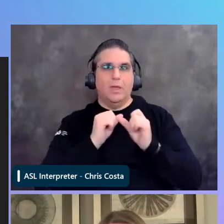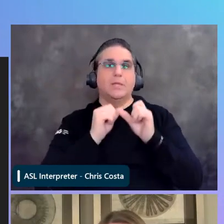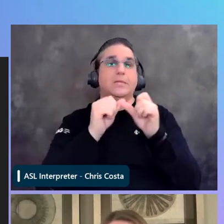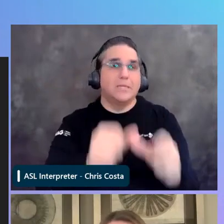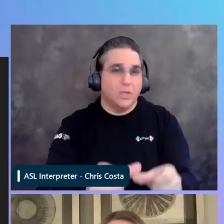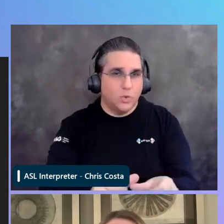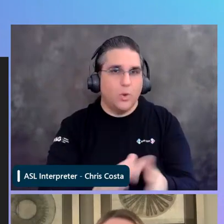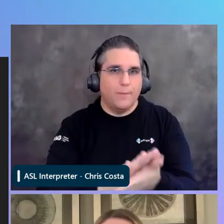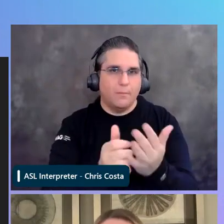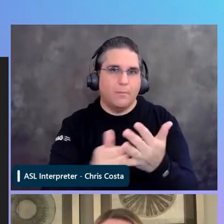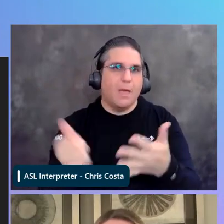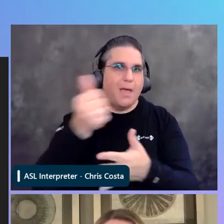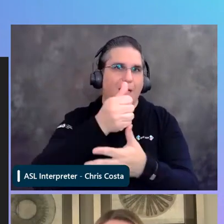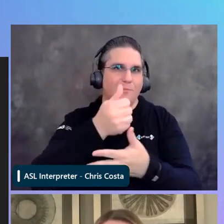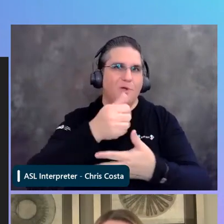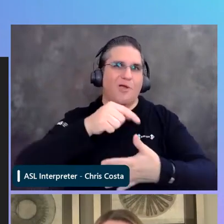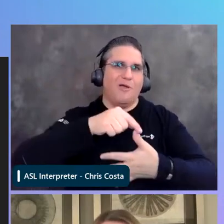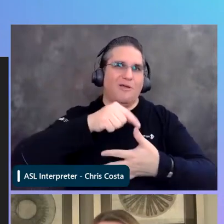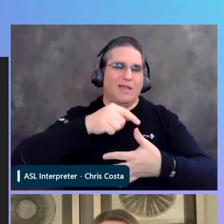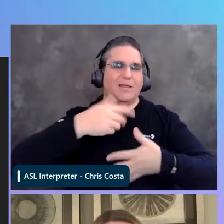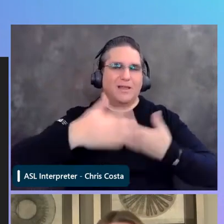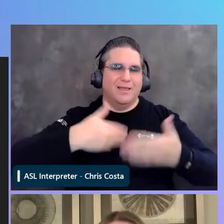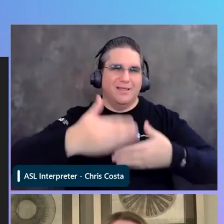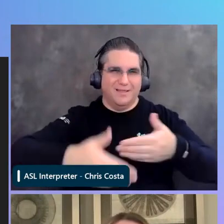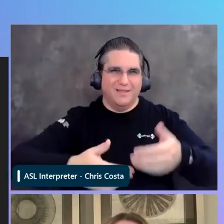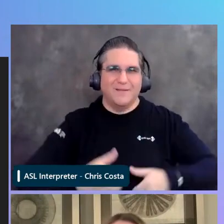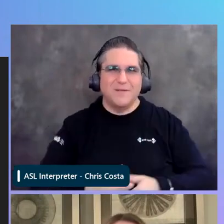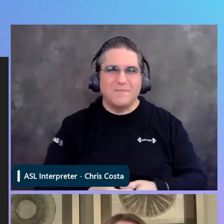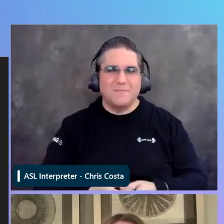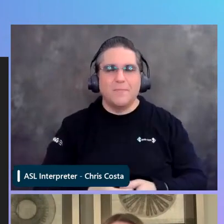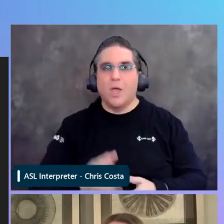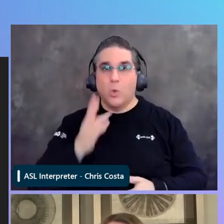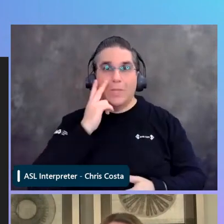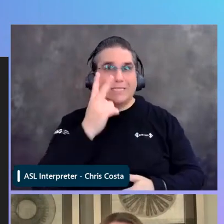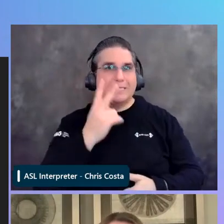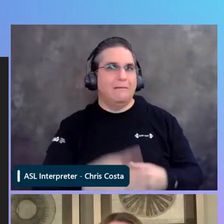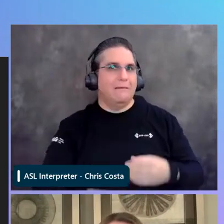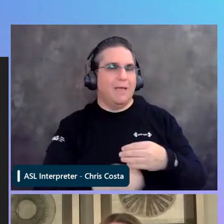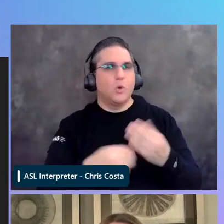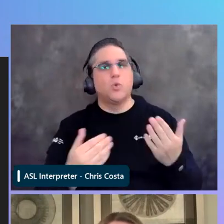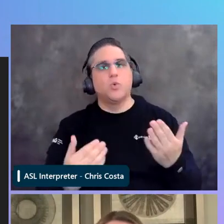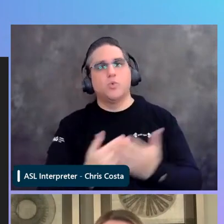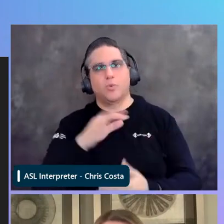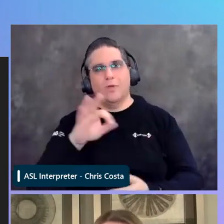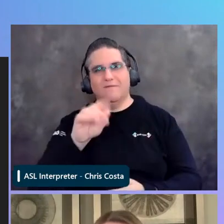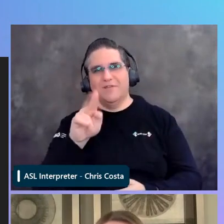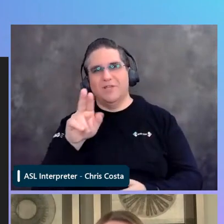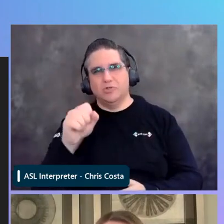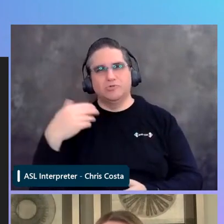we're going to talk about today. Um, but we will see new features roll out in the months to come.